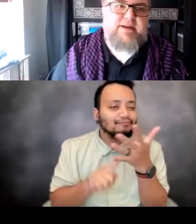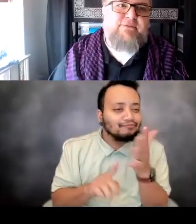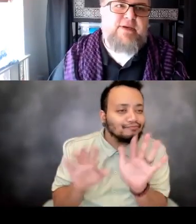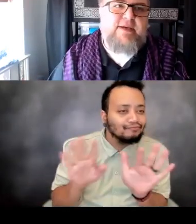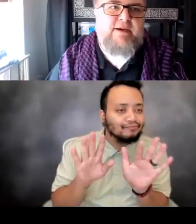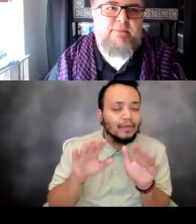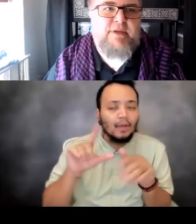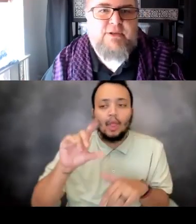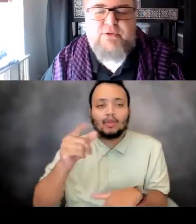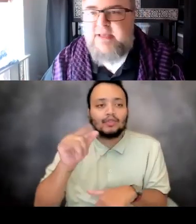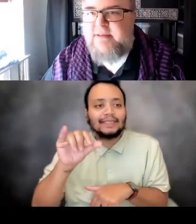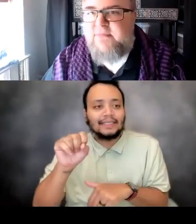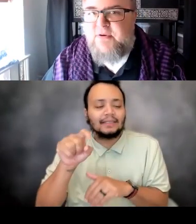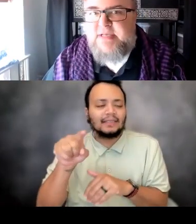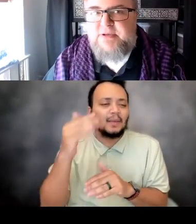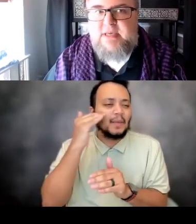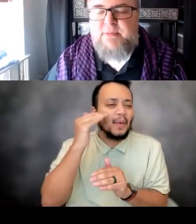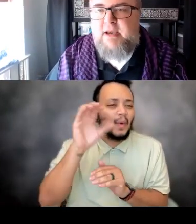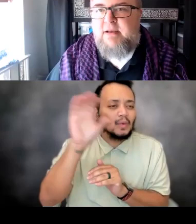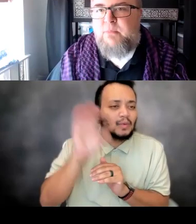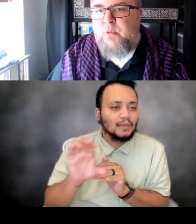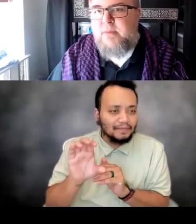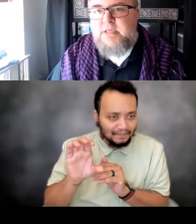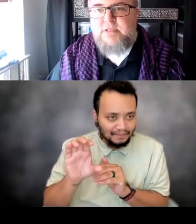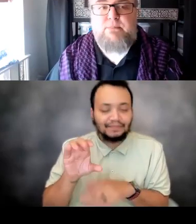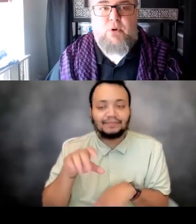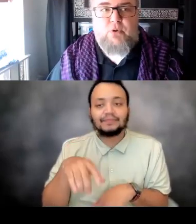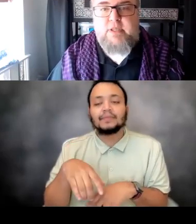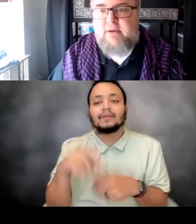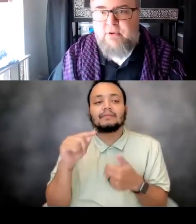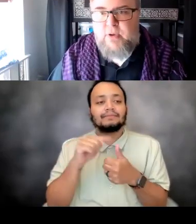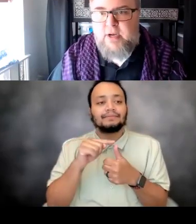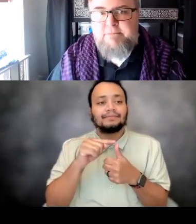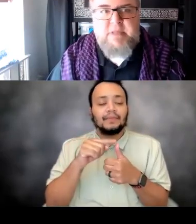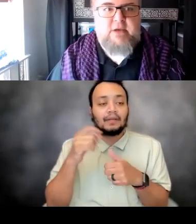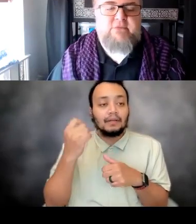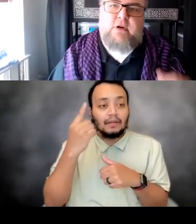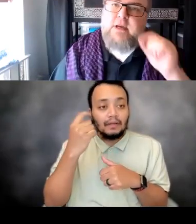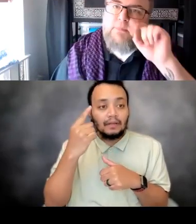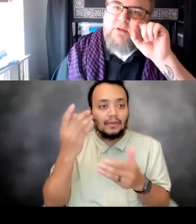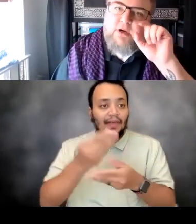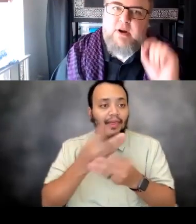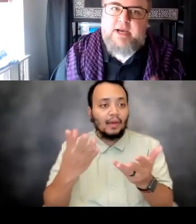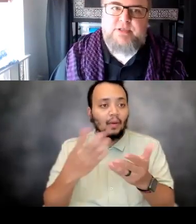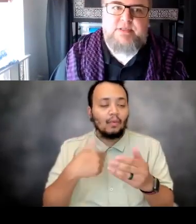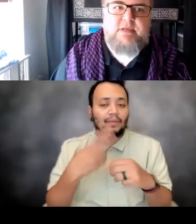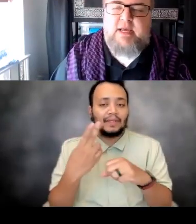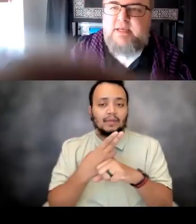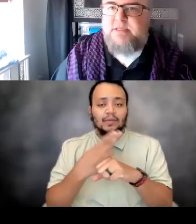But if we look at the first housekeeping item, we're gonna be using Poll Everywhere for a couple of interactions today.